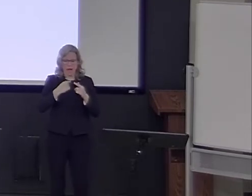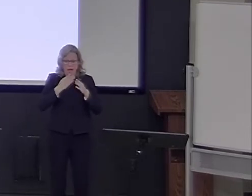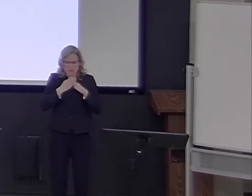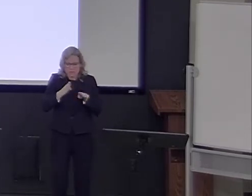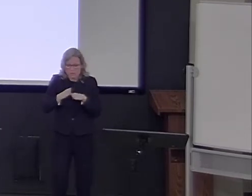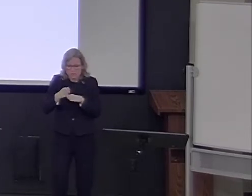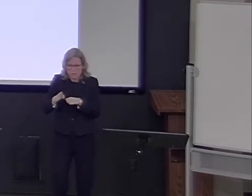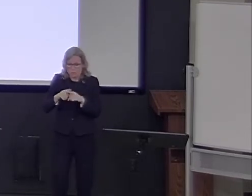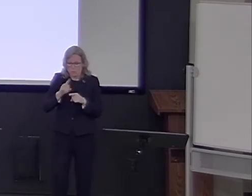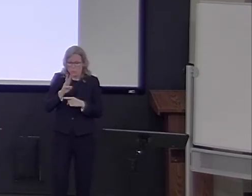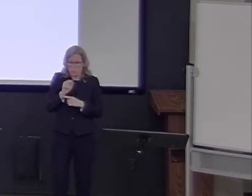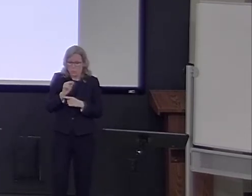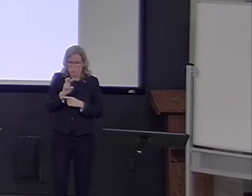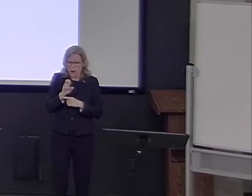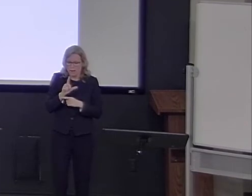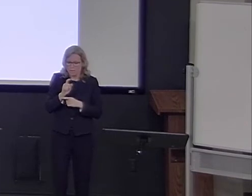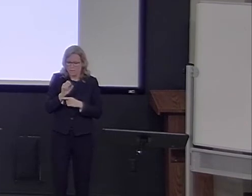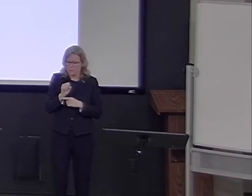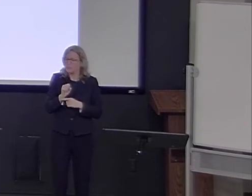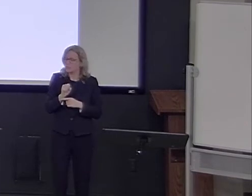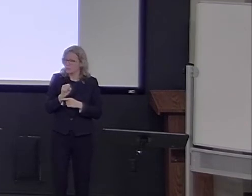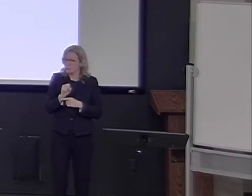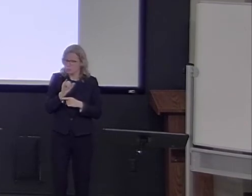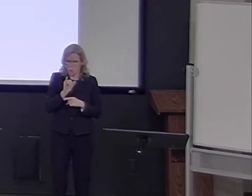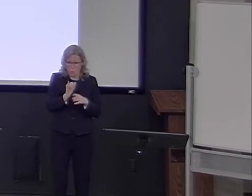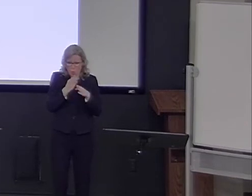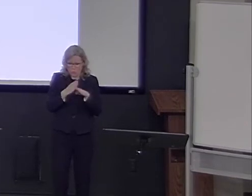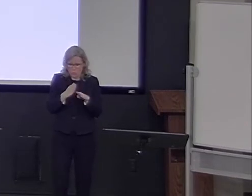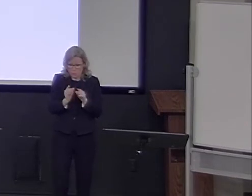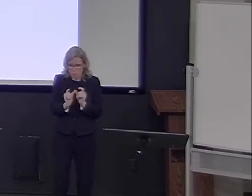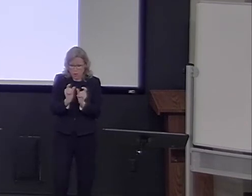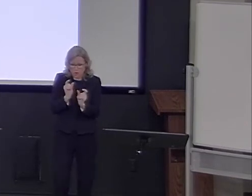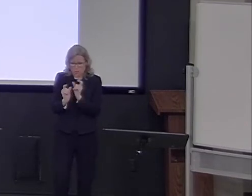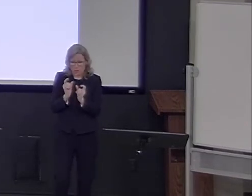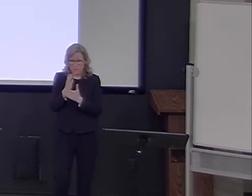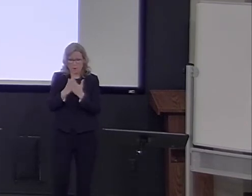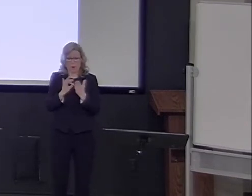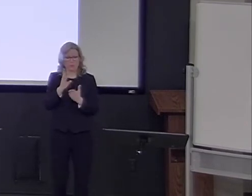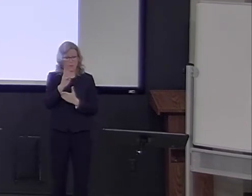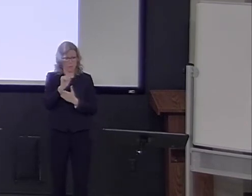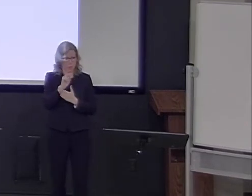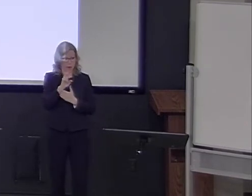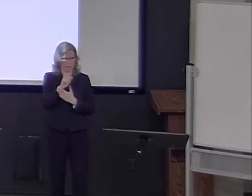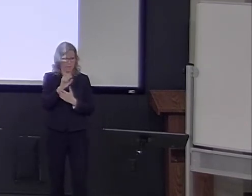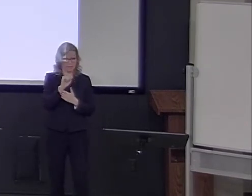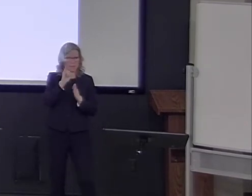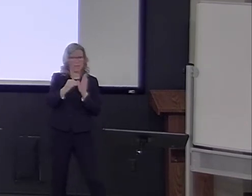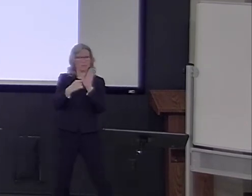so the component parts of the wavelets that's sort of represented in this axis there